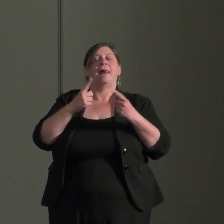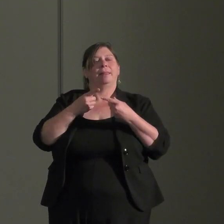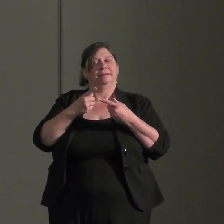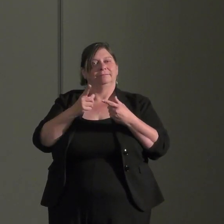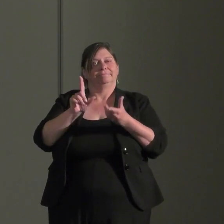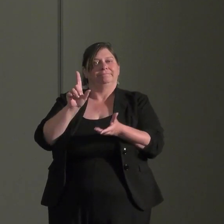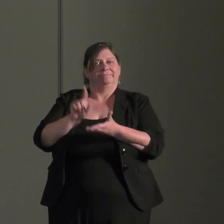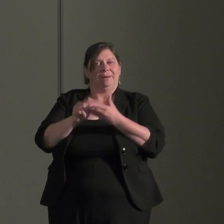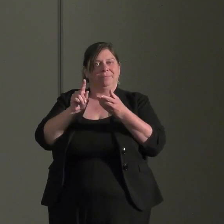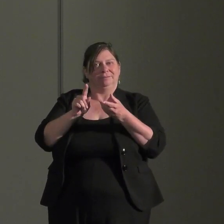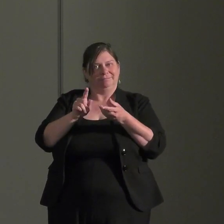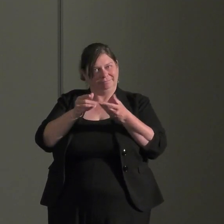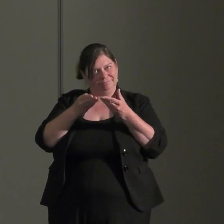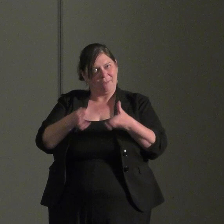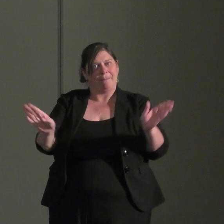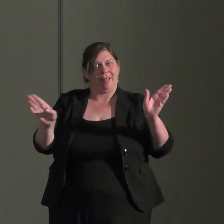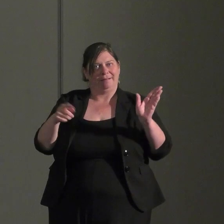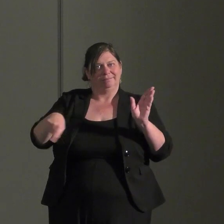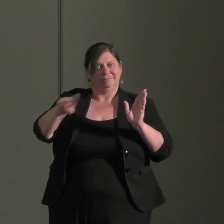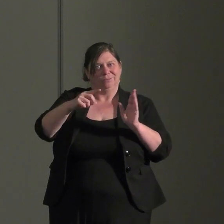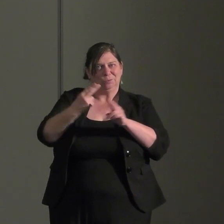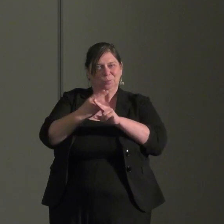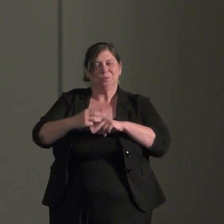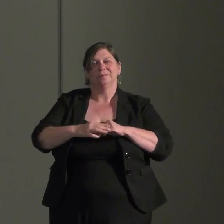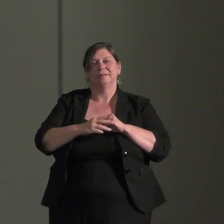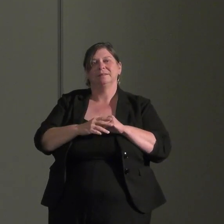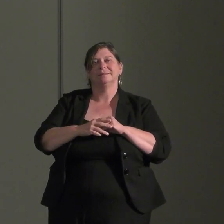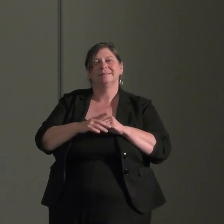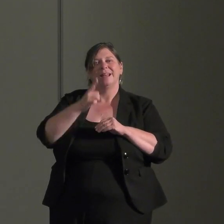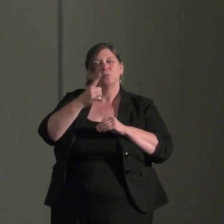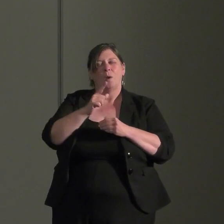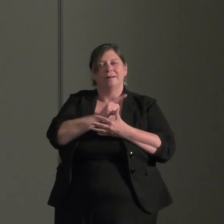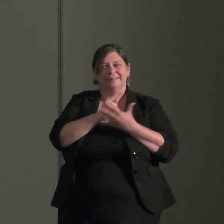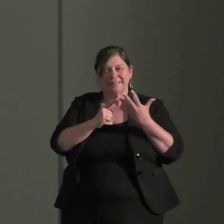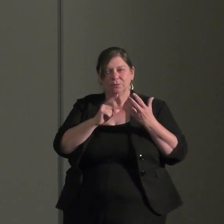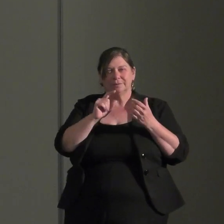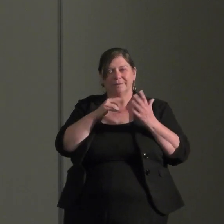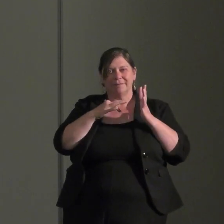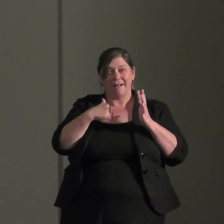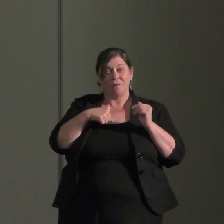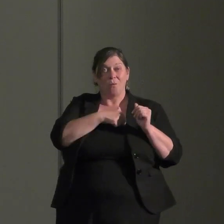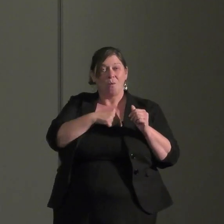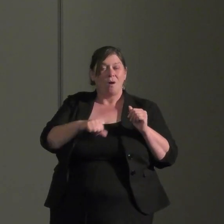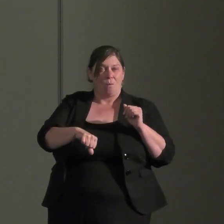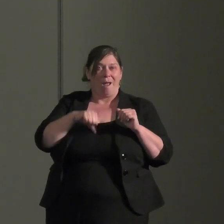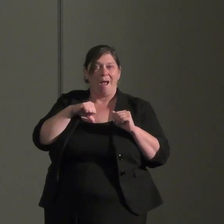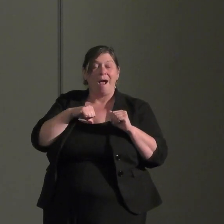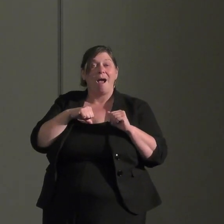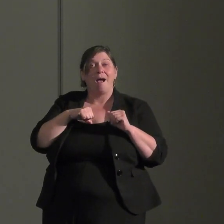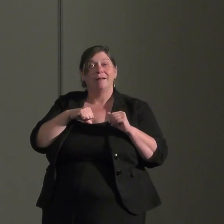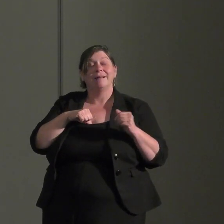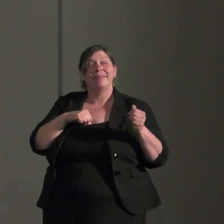So that's probably one series of studies we are proud of. They kept coming back they saw the